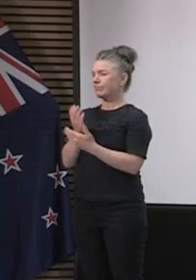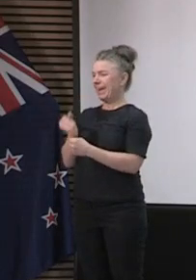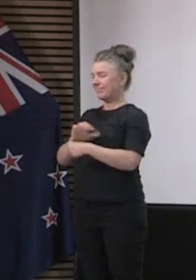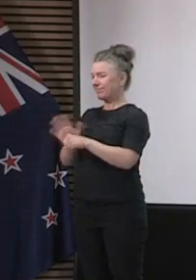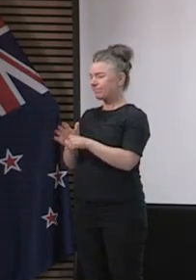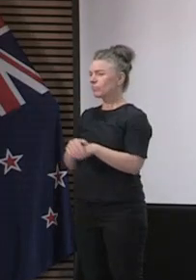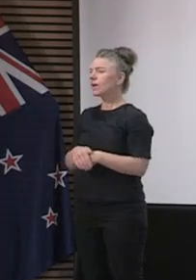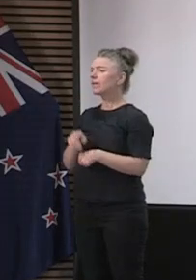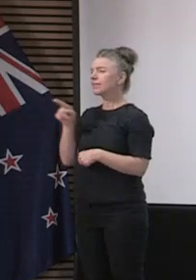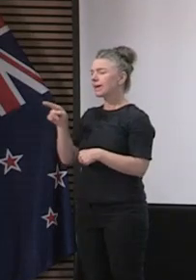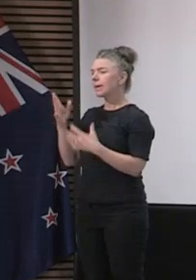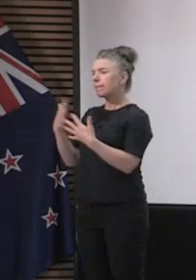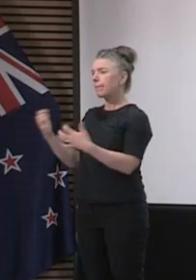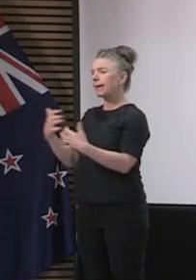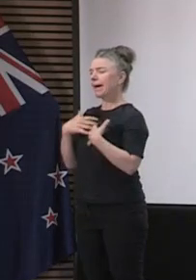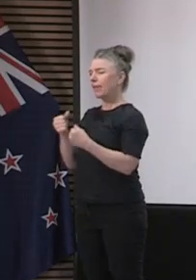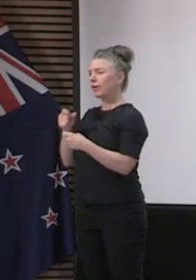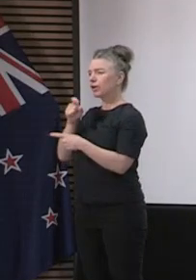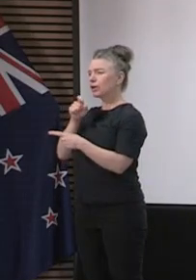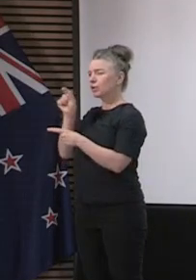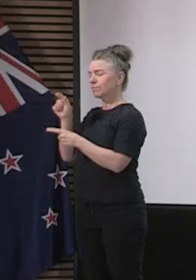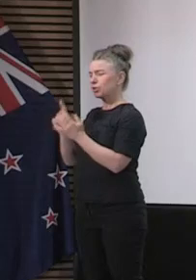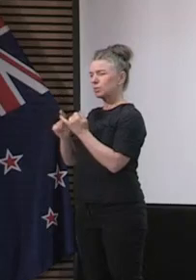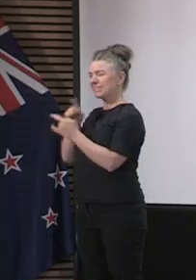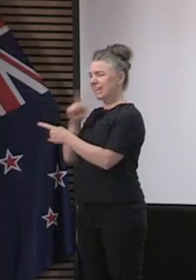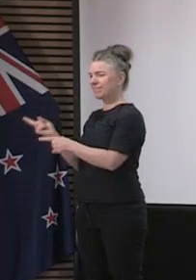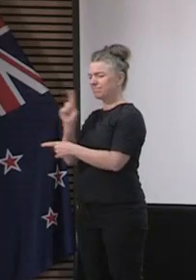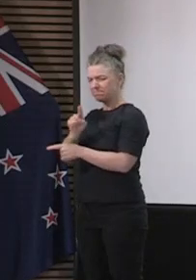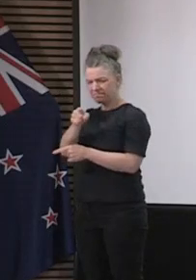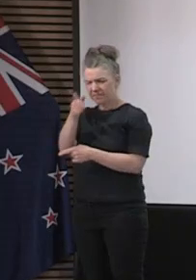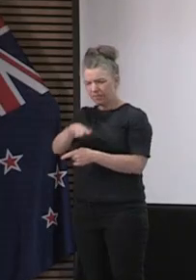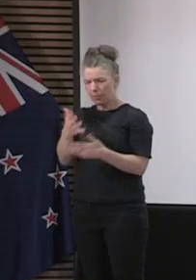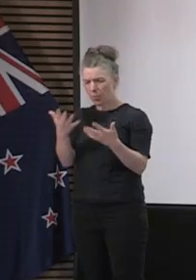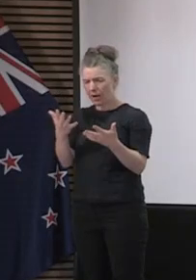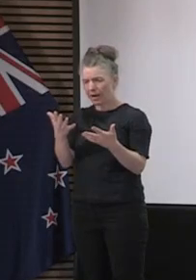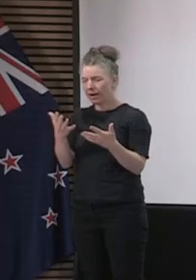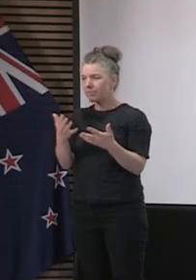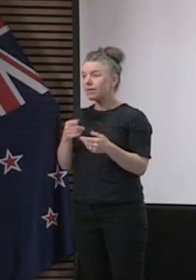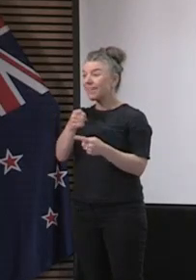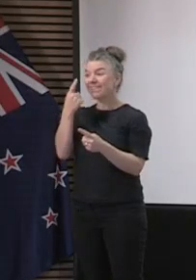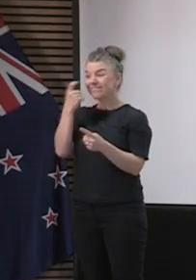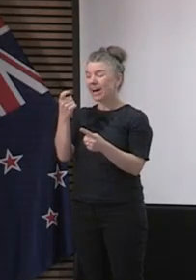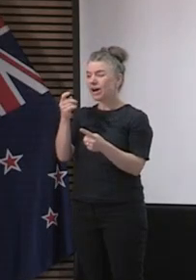a positive - a positive test and then our teams from the PHUs are going in to try to